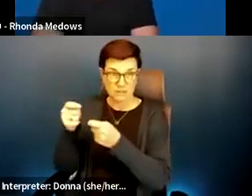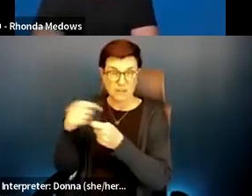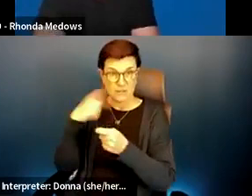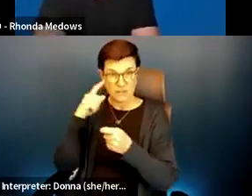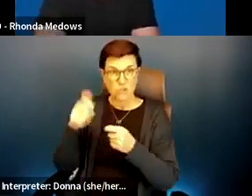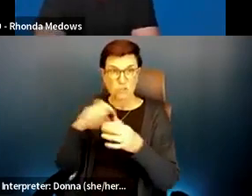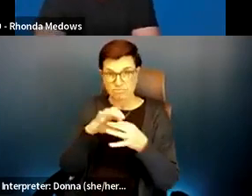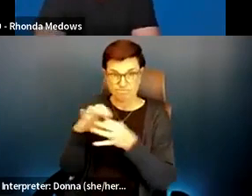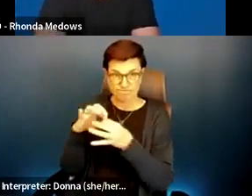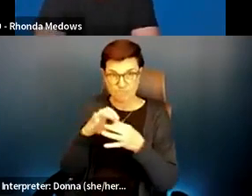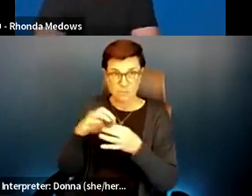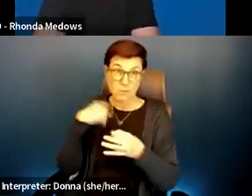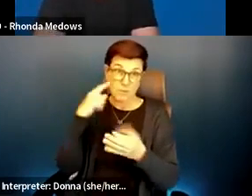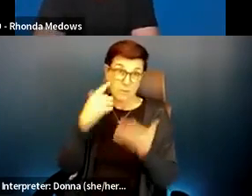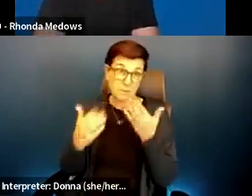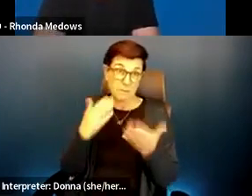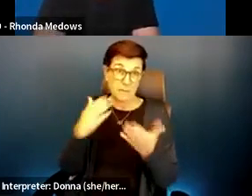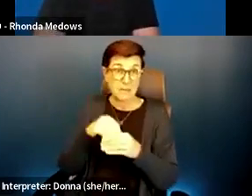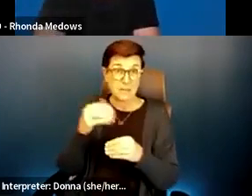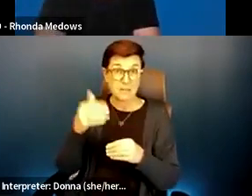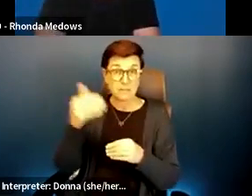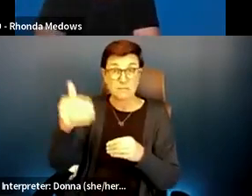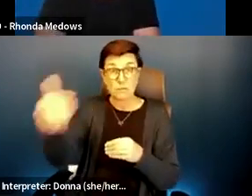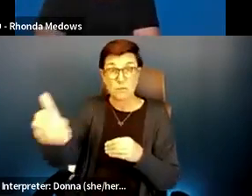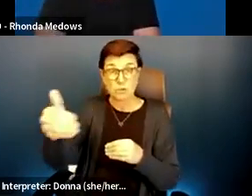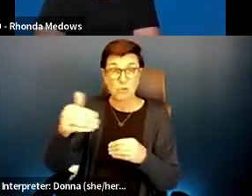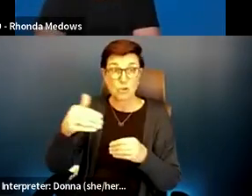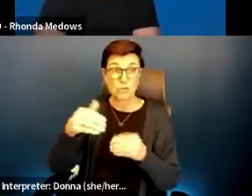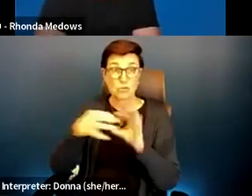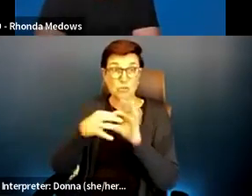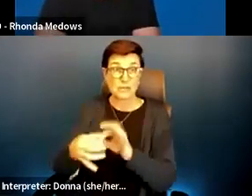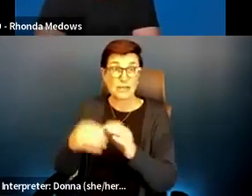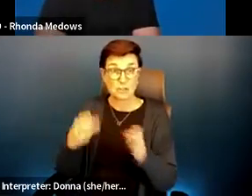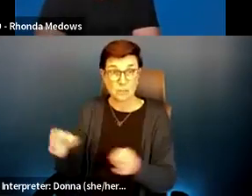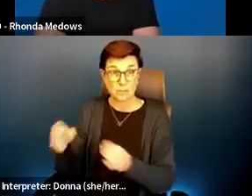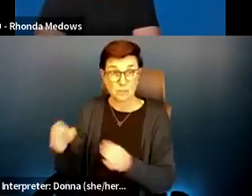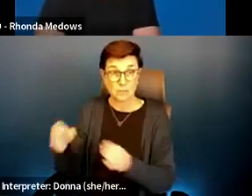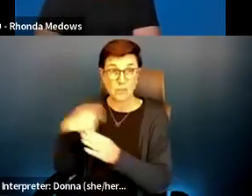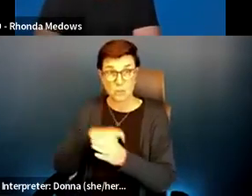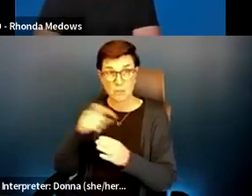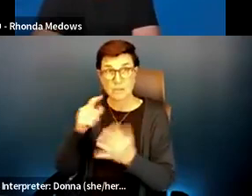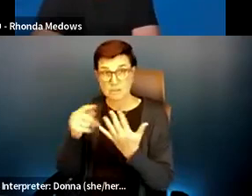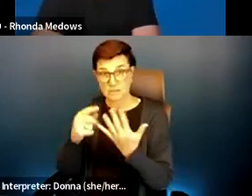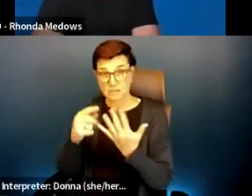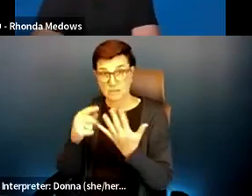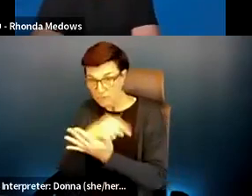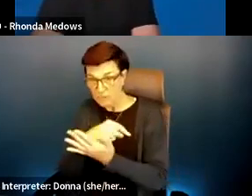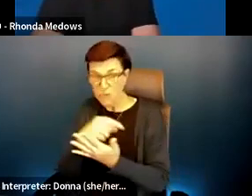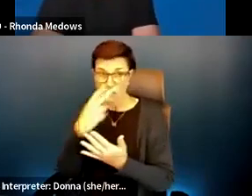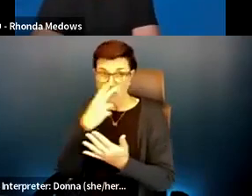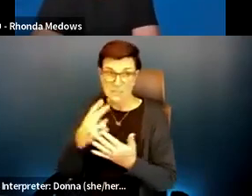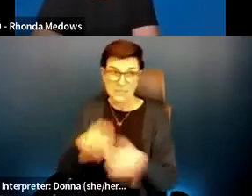in the recommendations, maybe in some of the underlying text around planning, that we would say it's important to have governance in the plan and to practice.